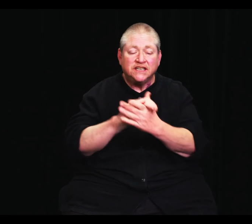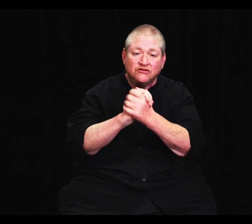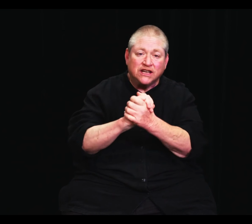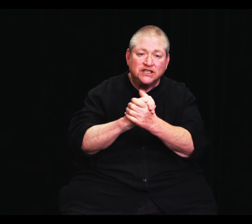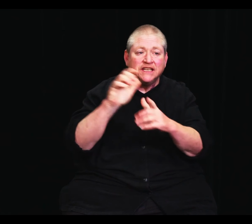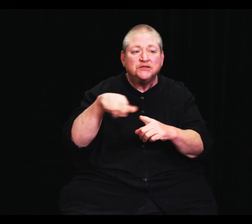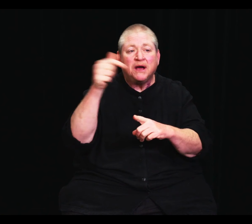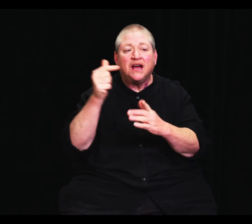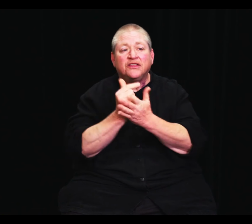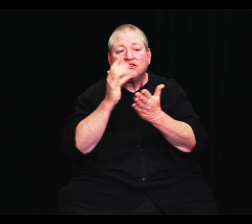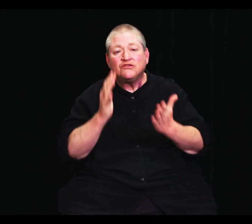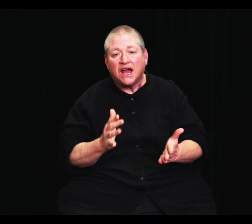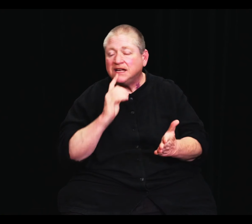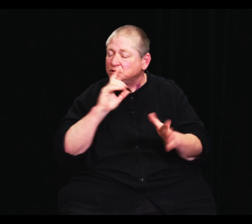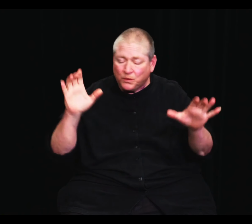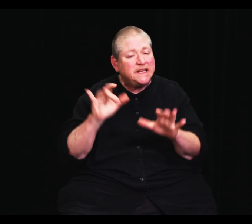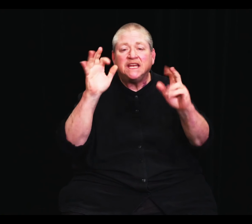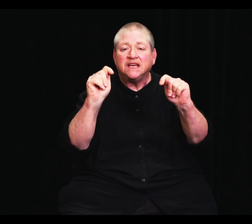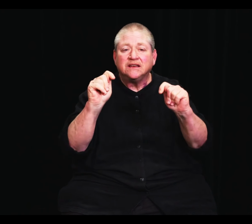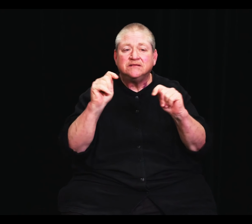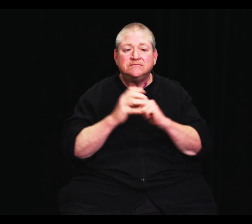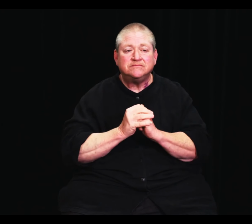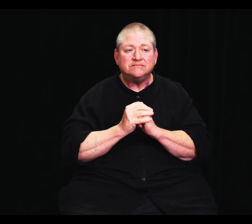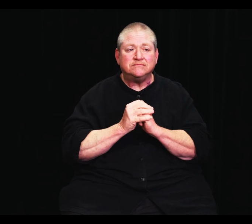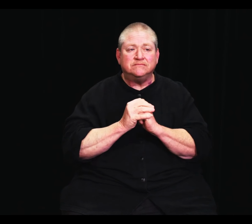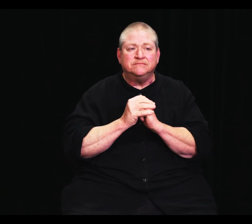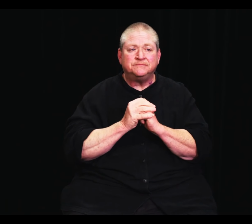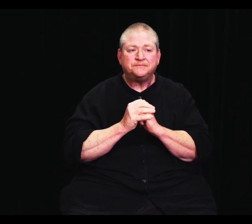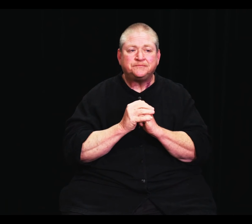Hi, this is Lauren Decker from Forks, Washington. Congrats to my fellow grads.